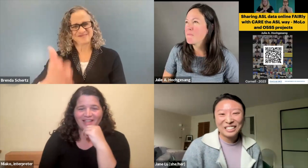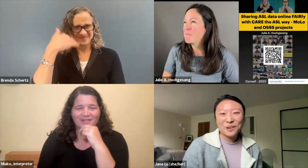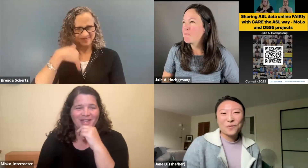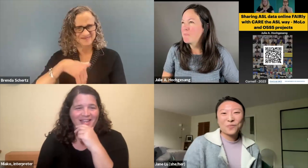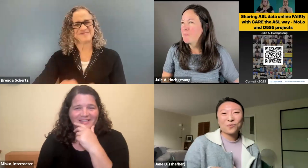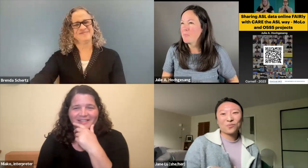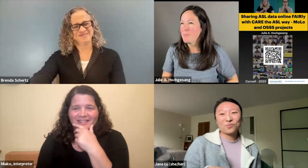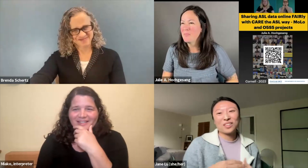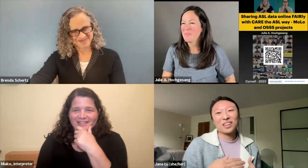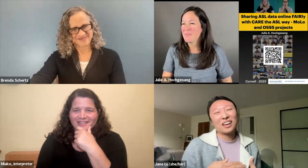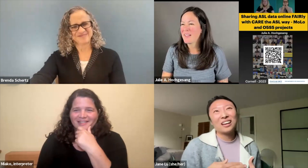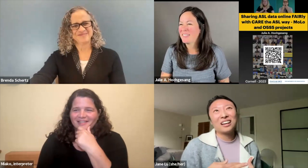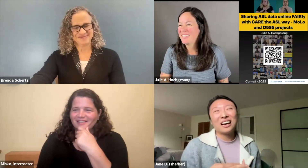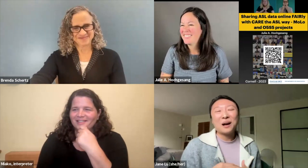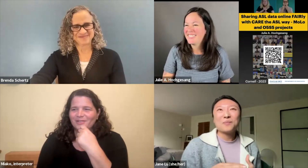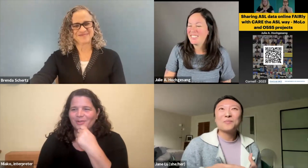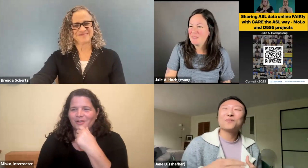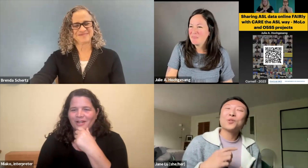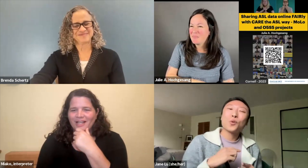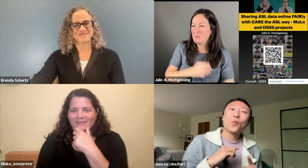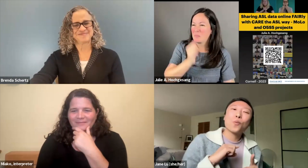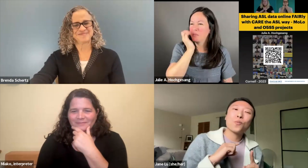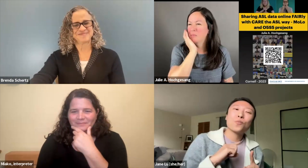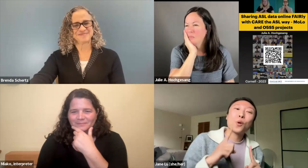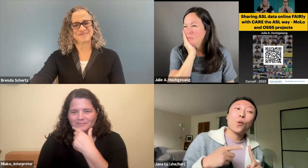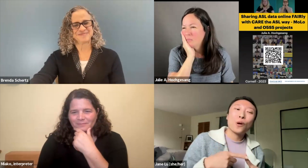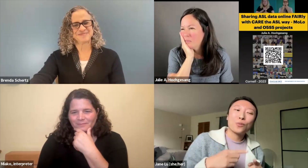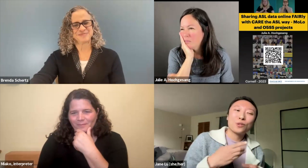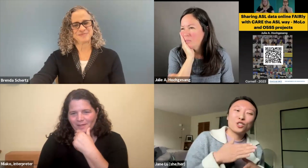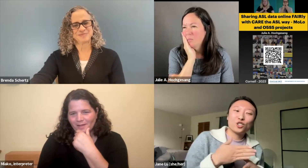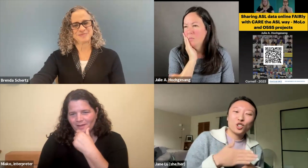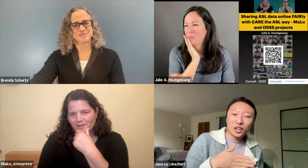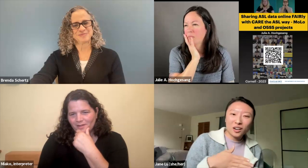that's okay sure go right